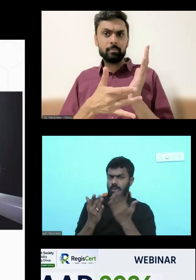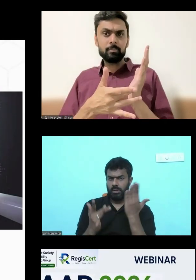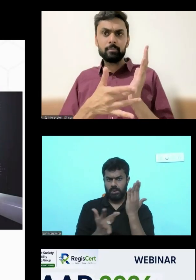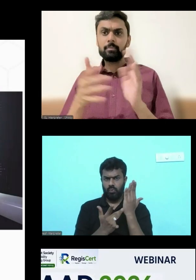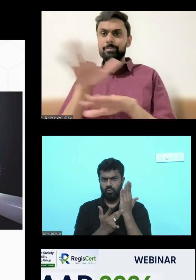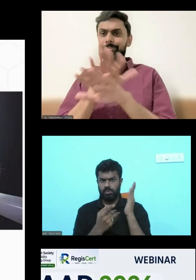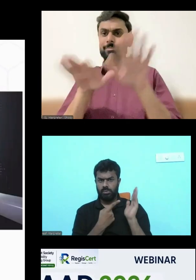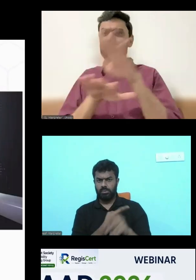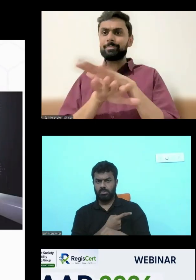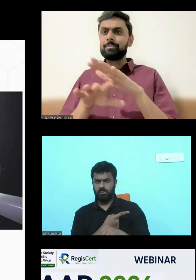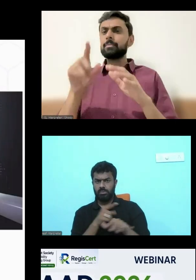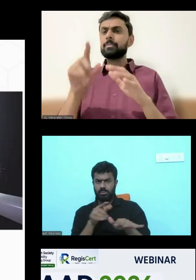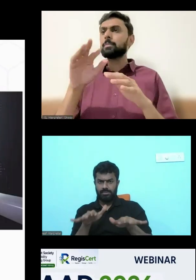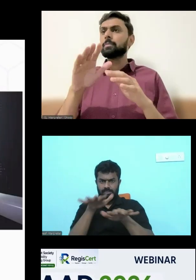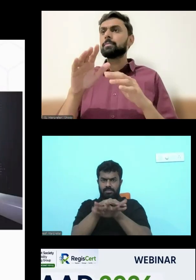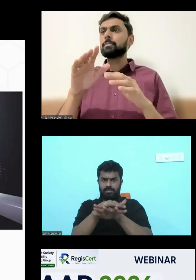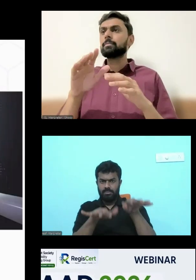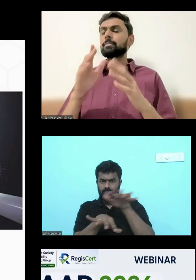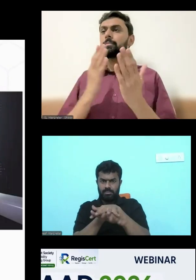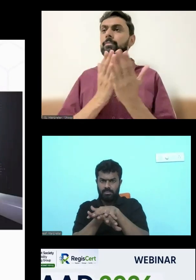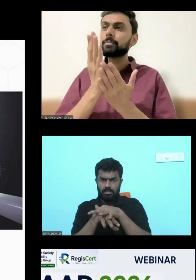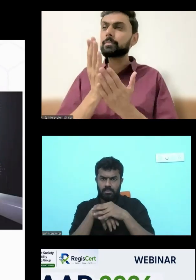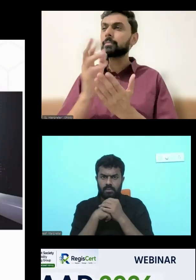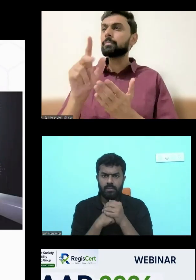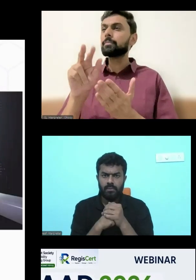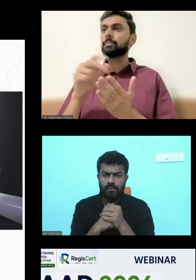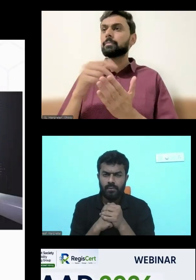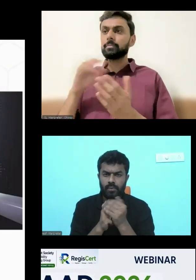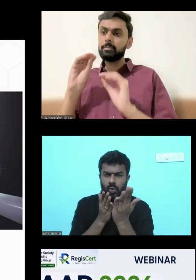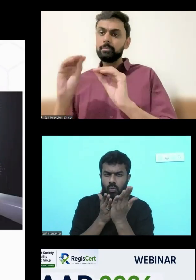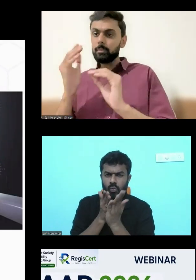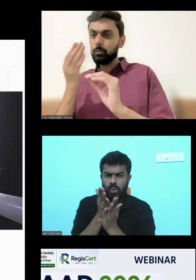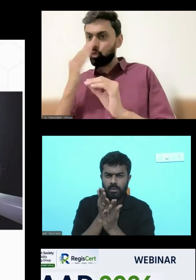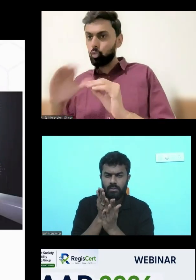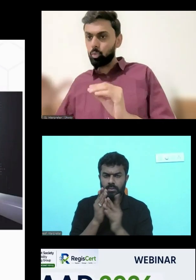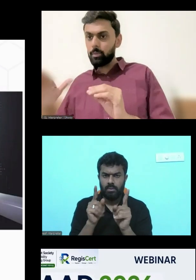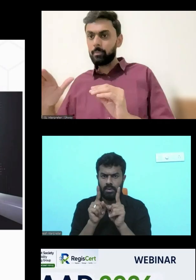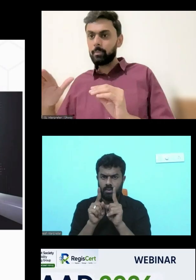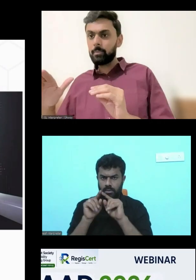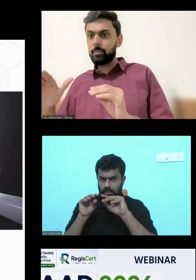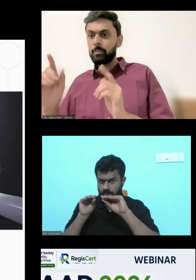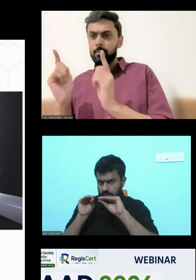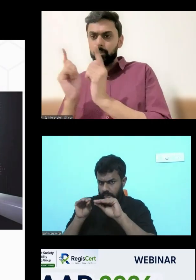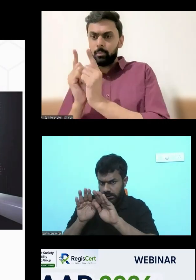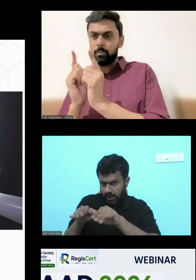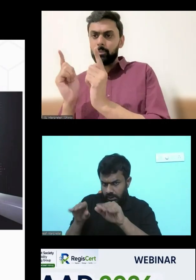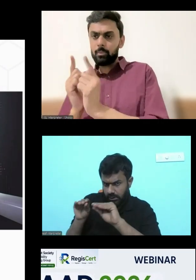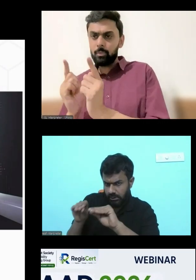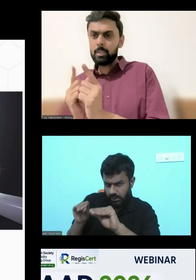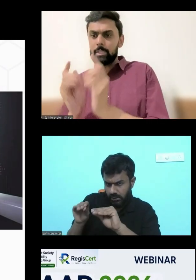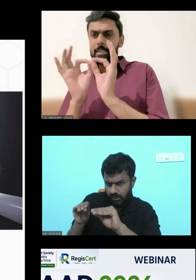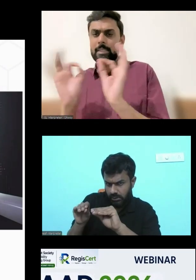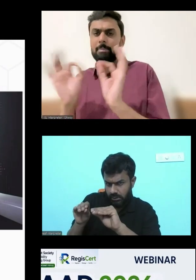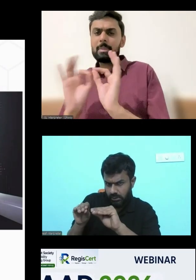Scaffolding means that we can teach the children in short and simple instruction, which can be